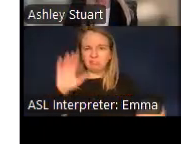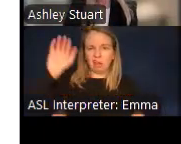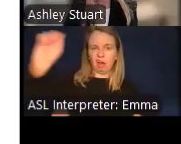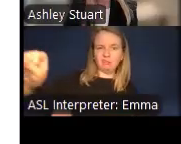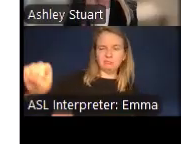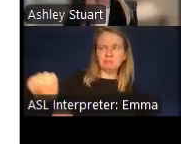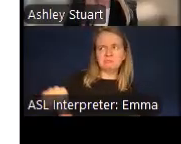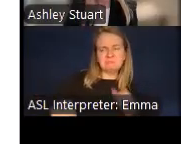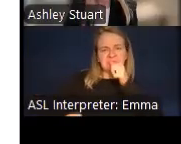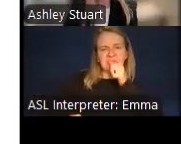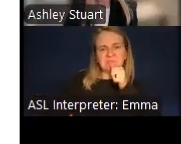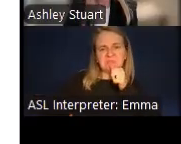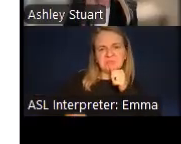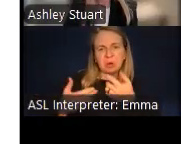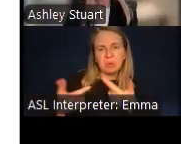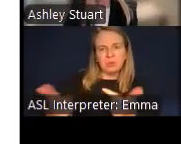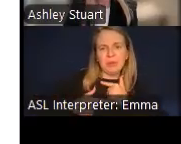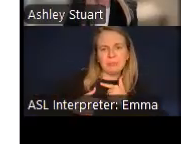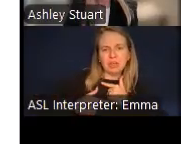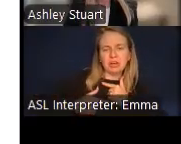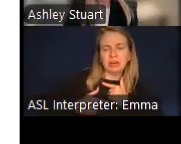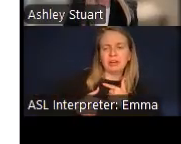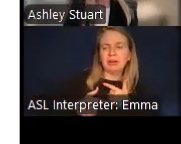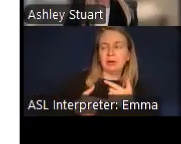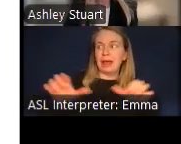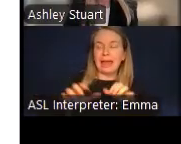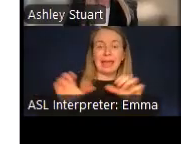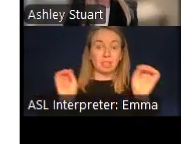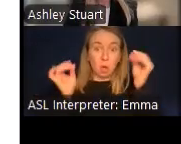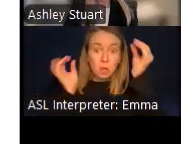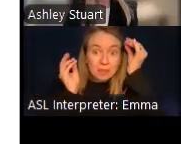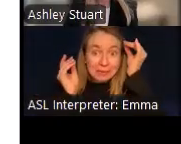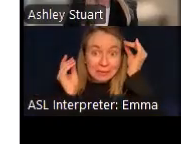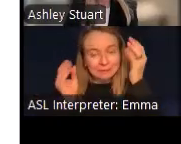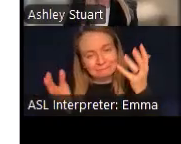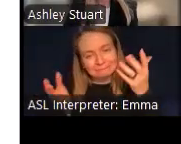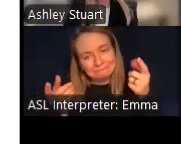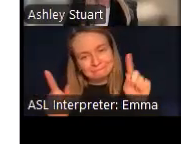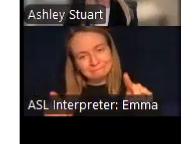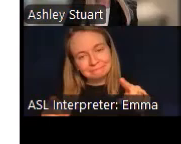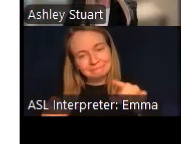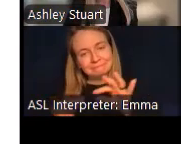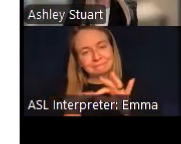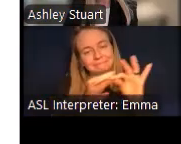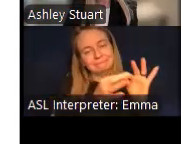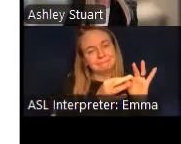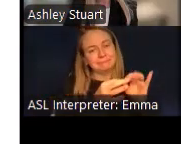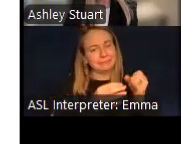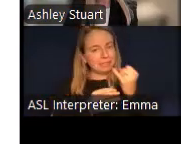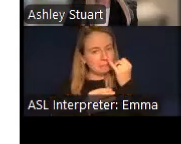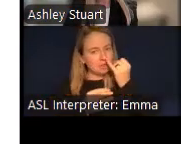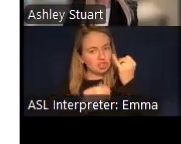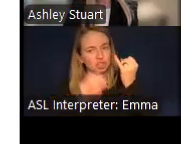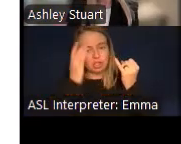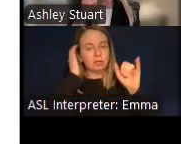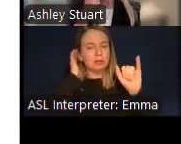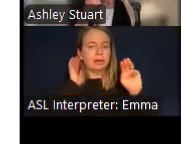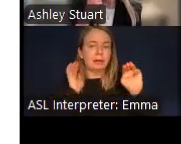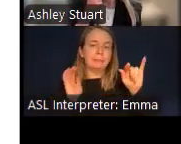their turn, or act without thinking, and this, again, is really linking back to that immature prefrontal cortex function